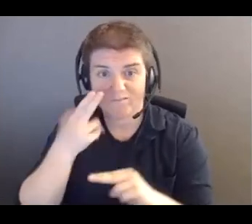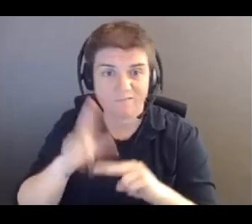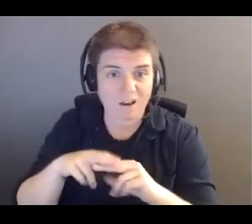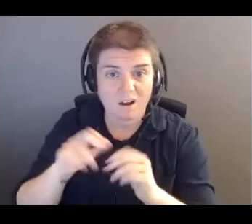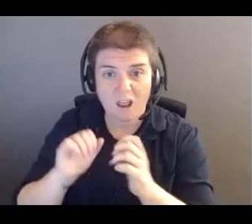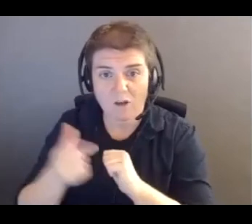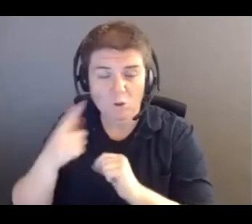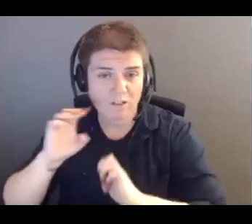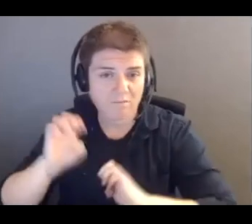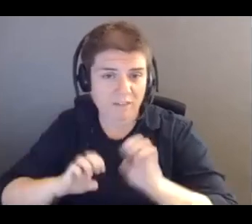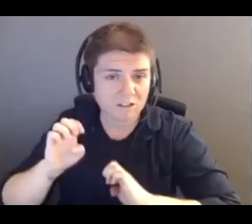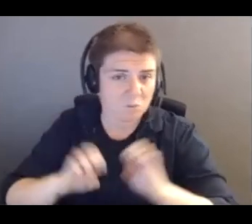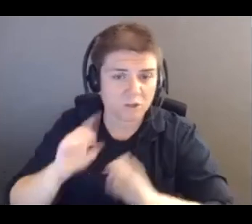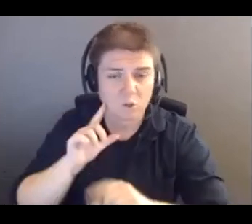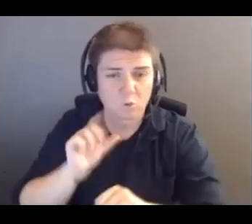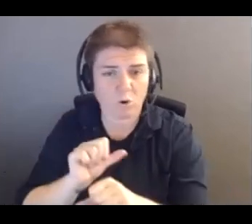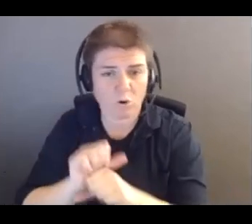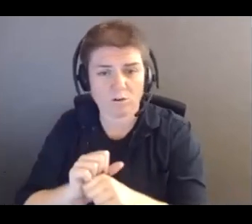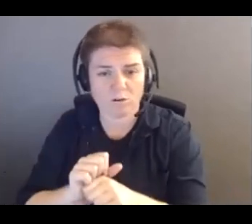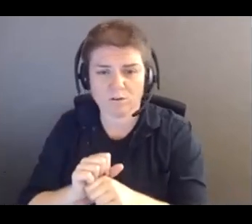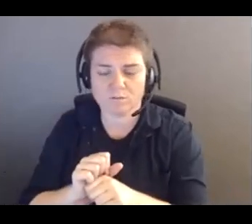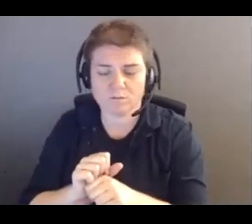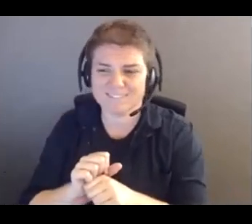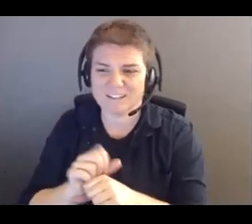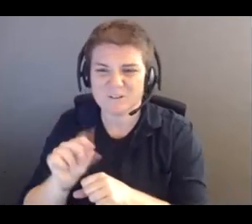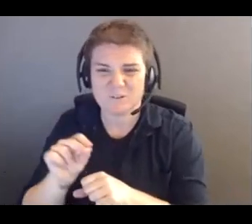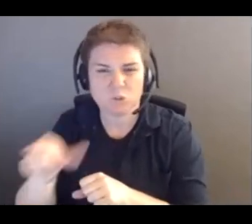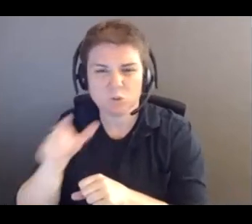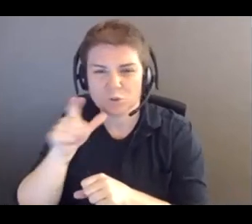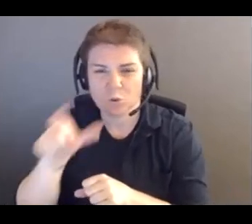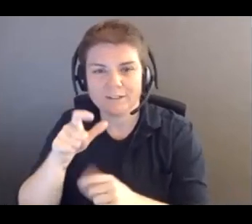to tick a box—this is not about saying what you think we want to hear, but about defining